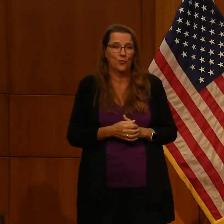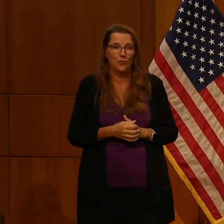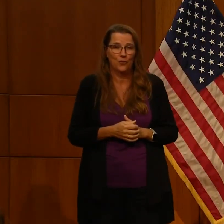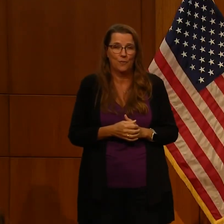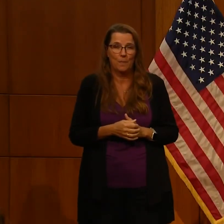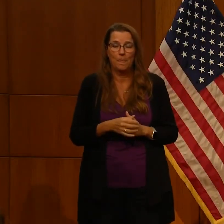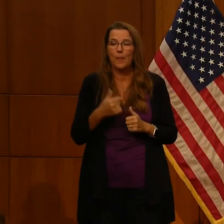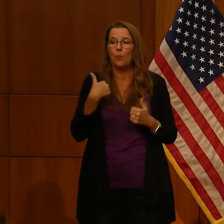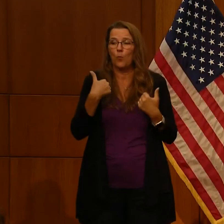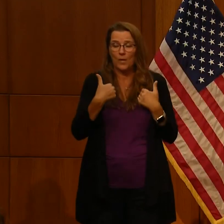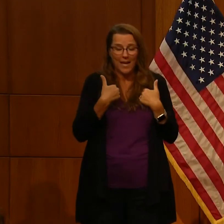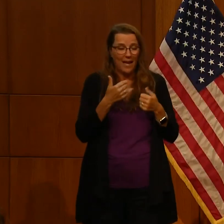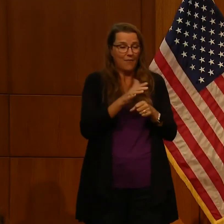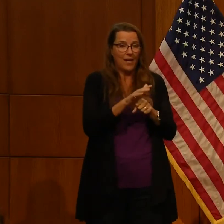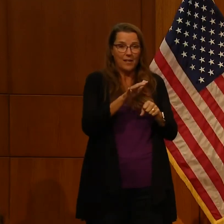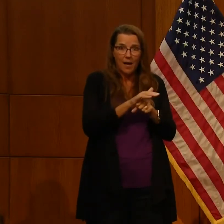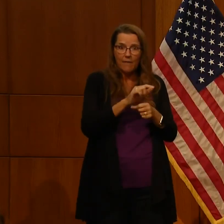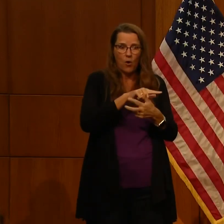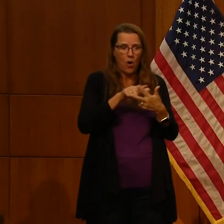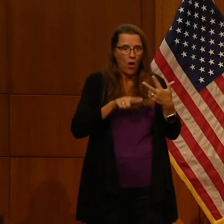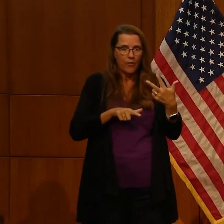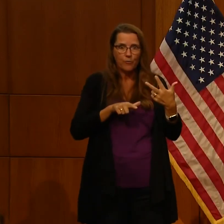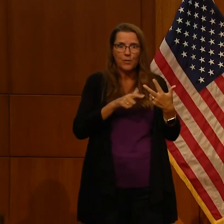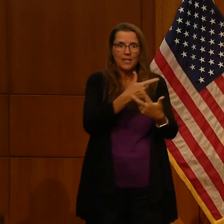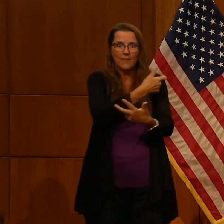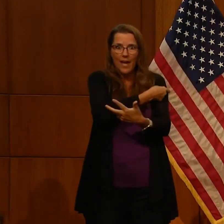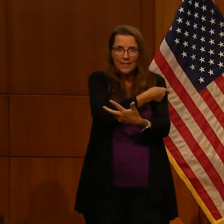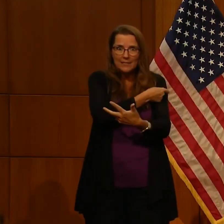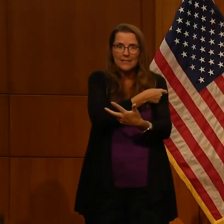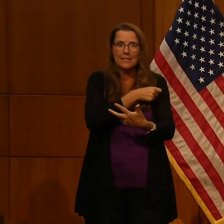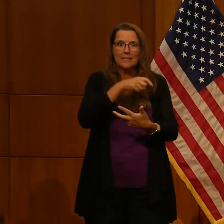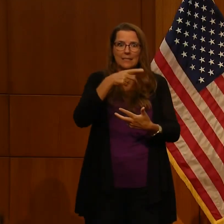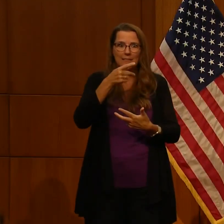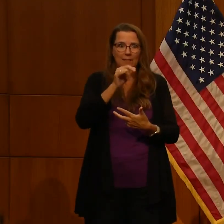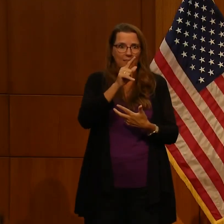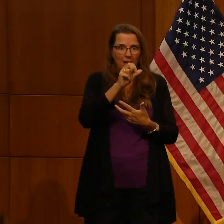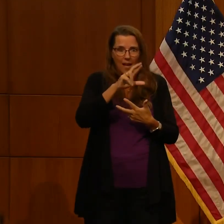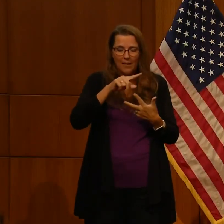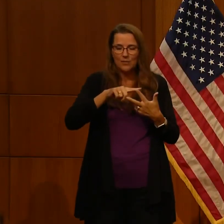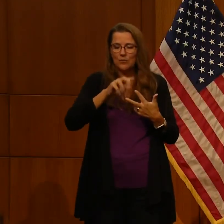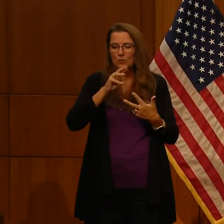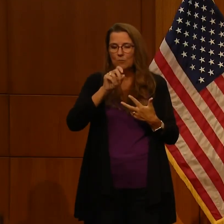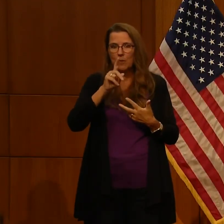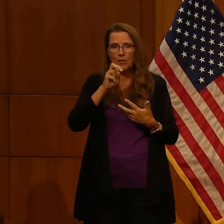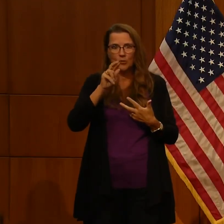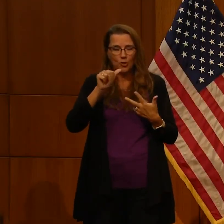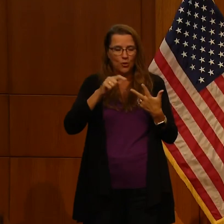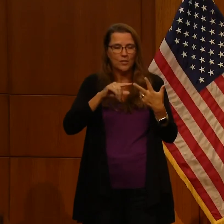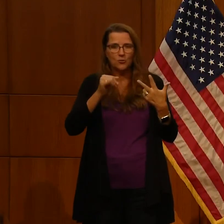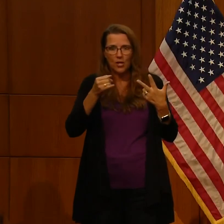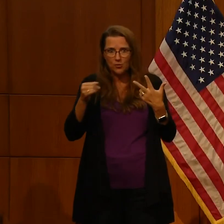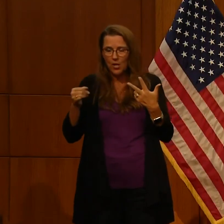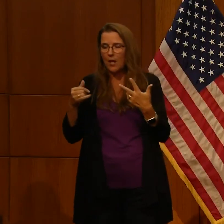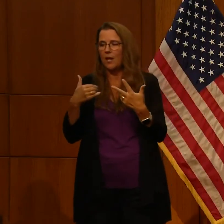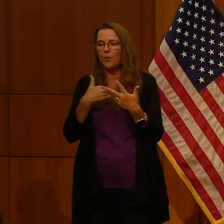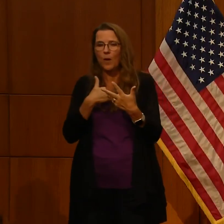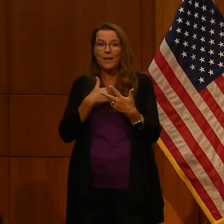JUST THAT THE ACCESS IS THERE. AND WE HAVE THE SUPPLY OF ALL